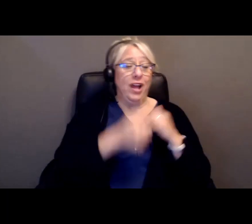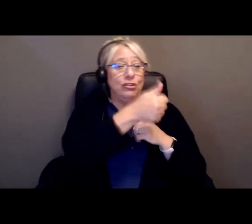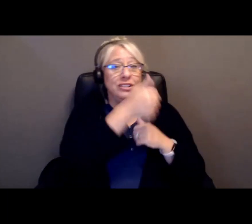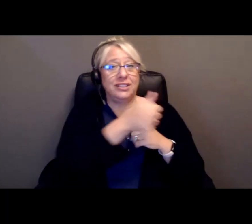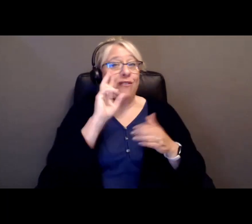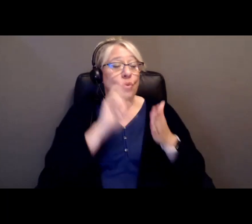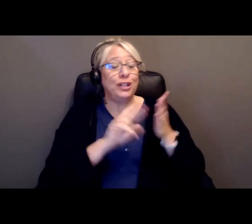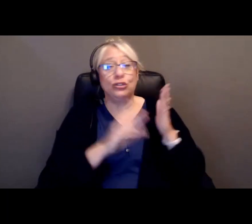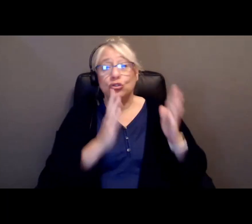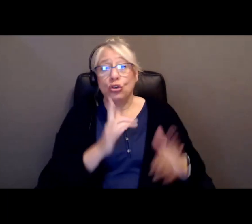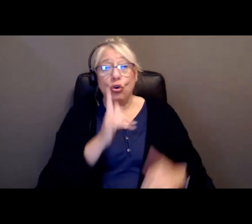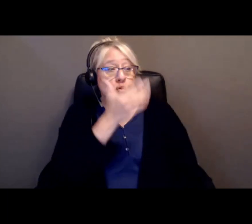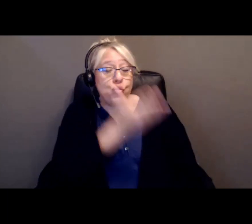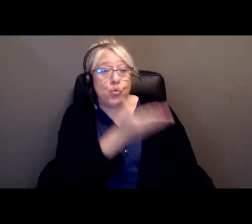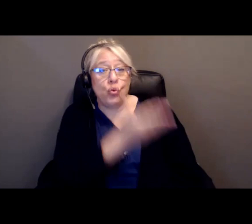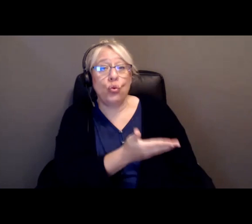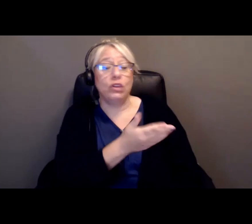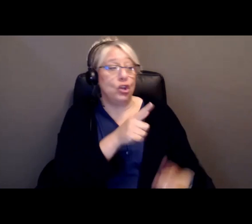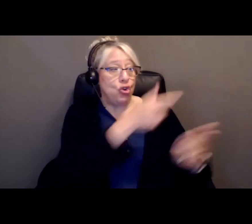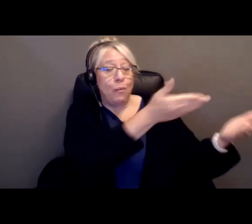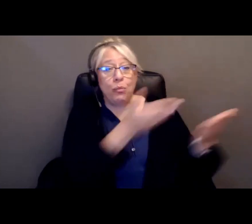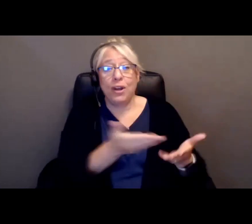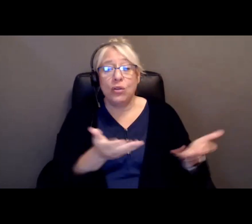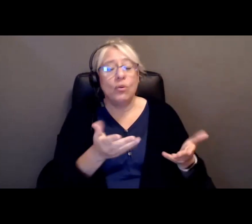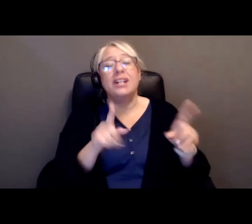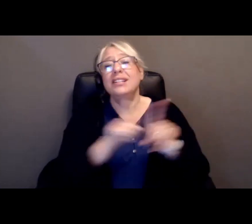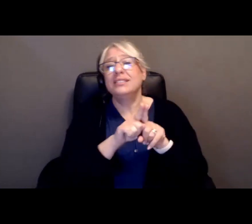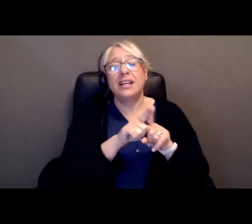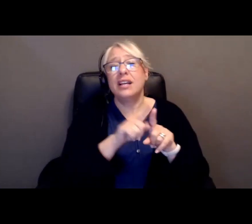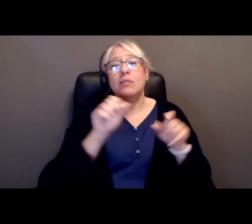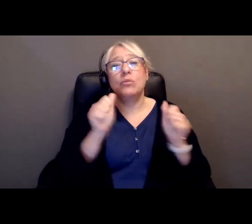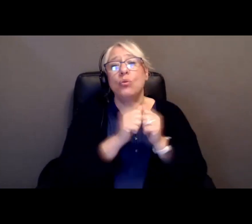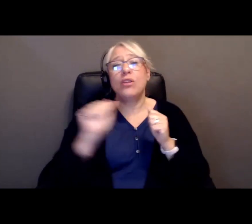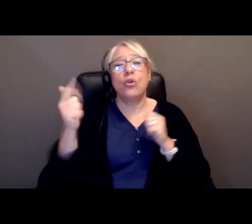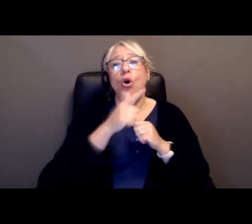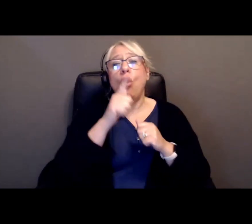the research, and the same with everybody who's involved with the research. So I think we can't